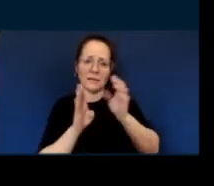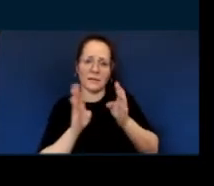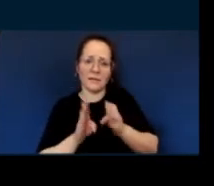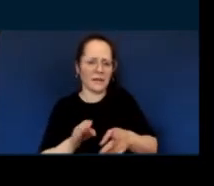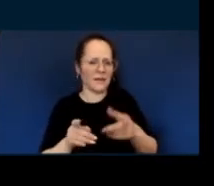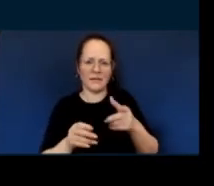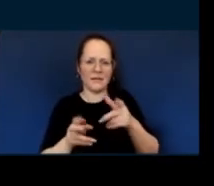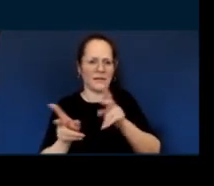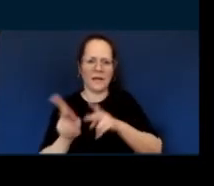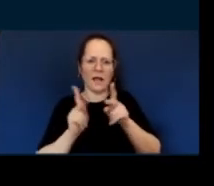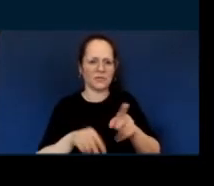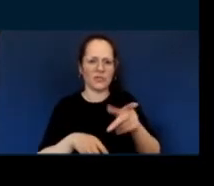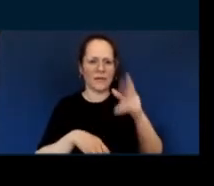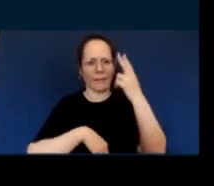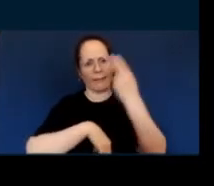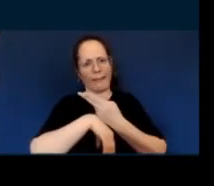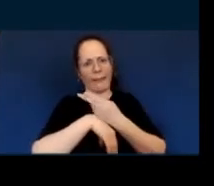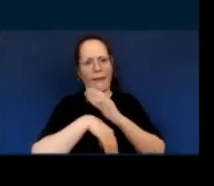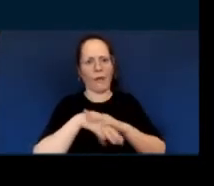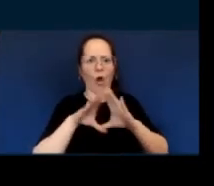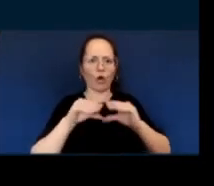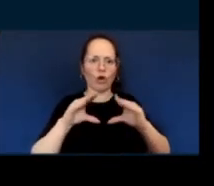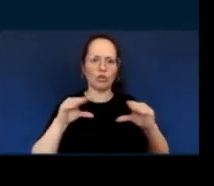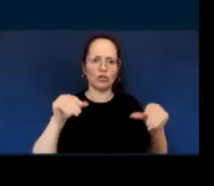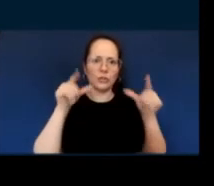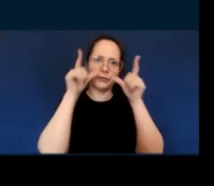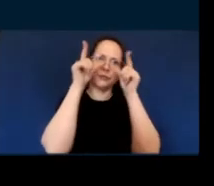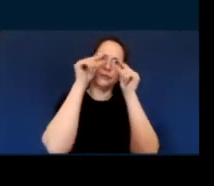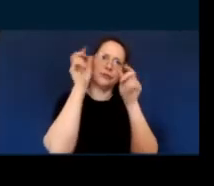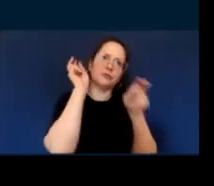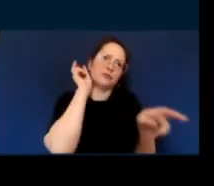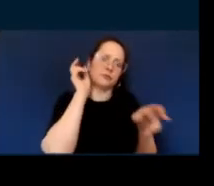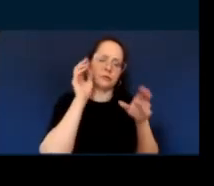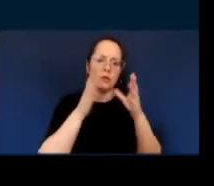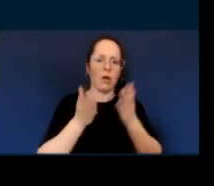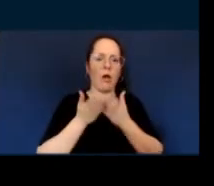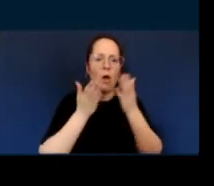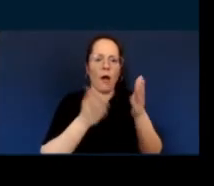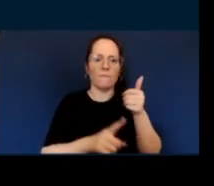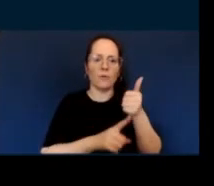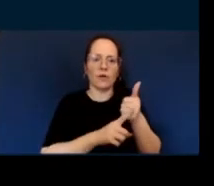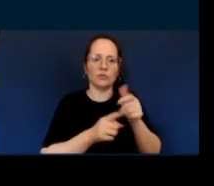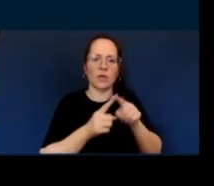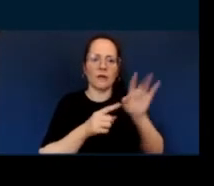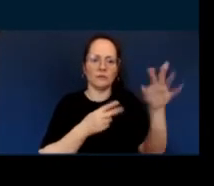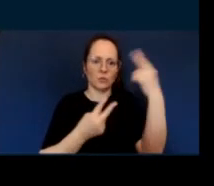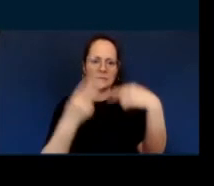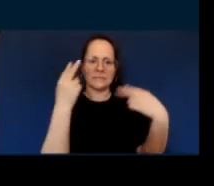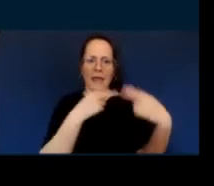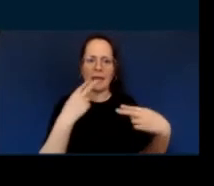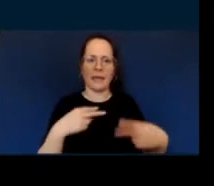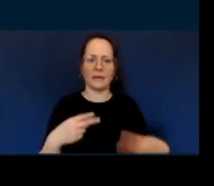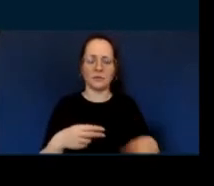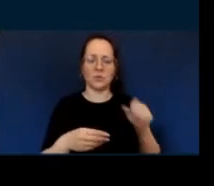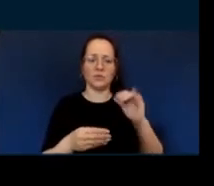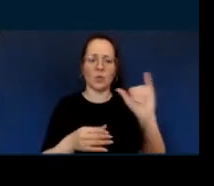SENSEIOUSLY LYING ON CUSHIONS WHILE PASSIVELY OFFERING HERSELF TO HIS GAZE. THE INCLUSION OF THE TALL